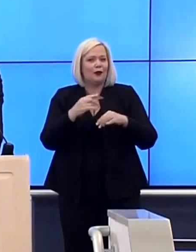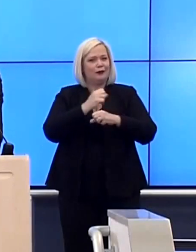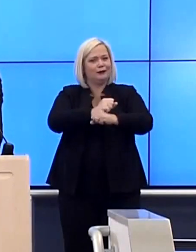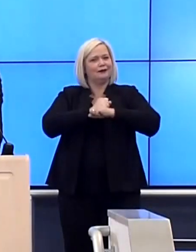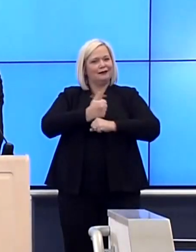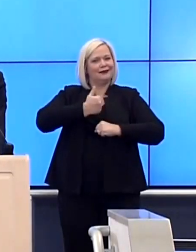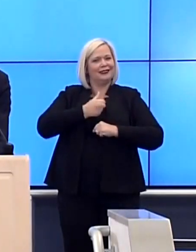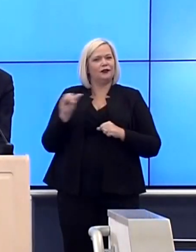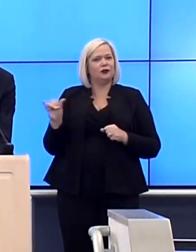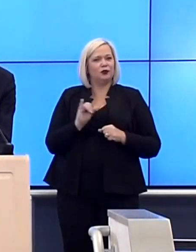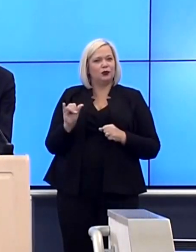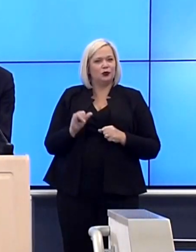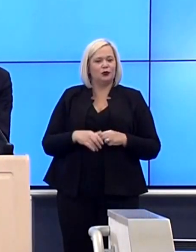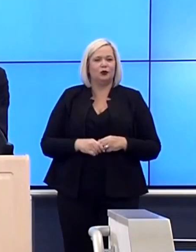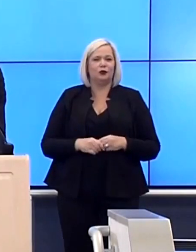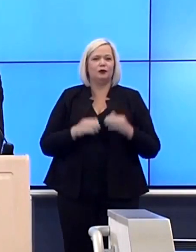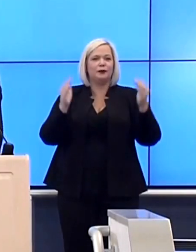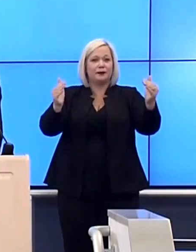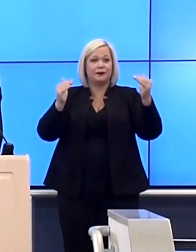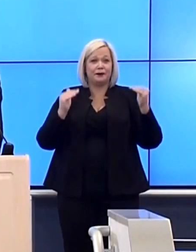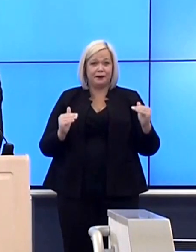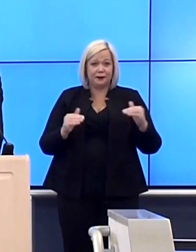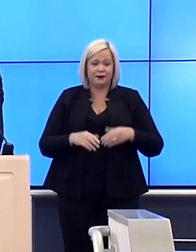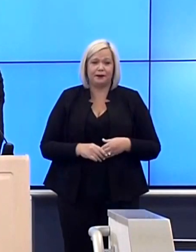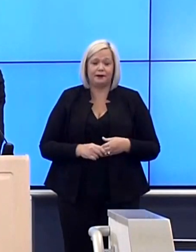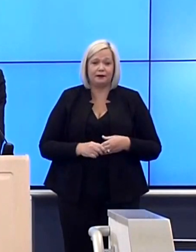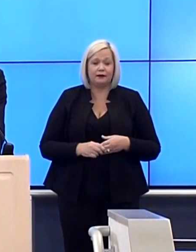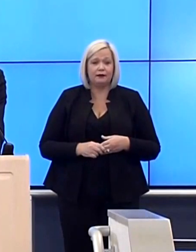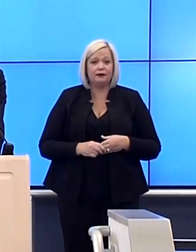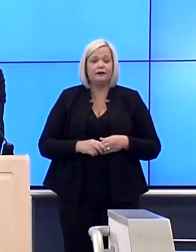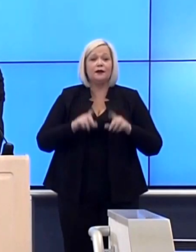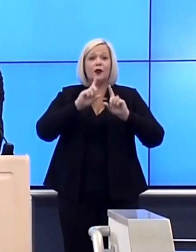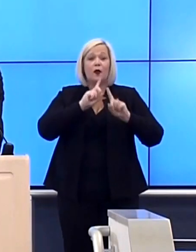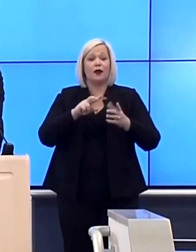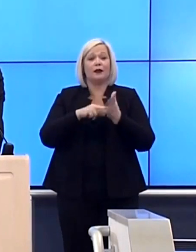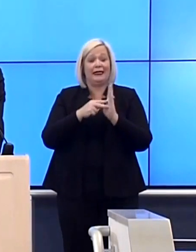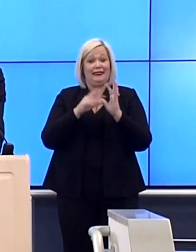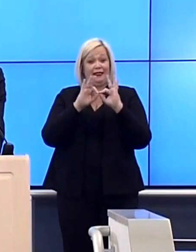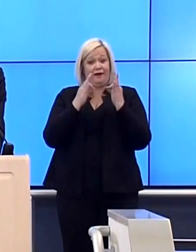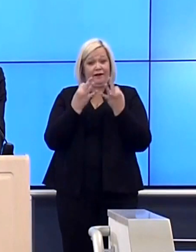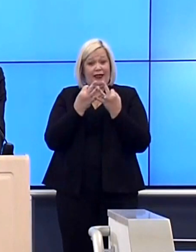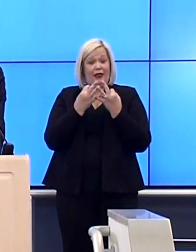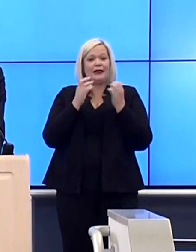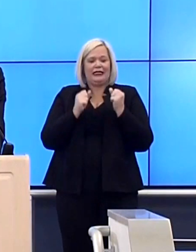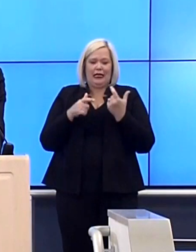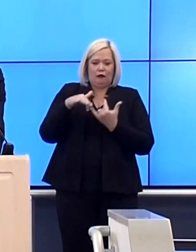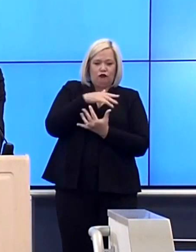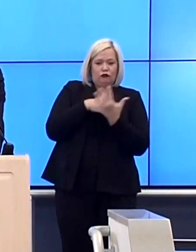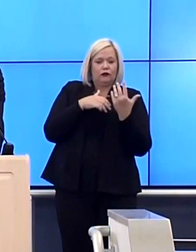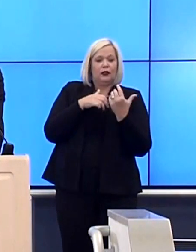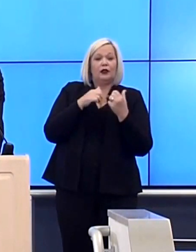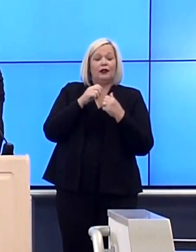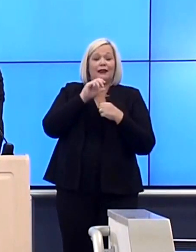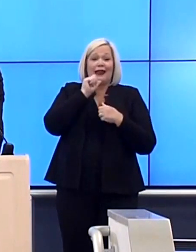LET ME NAME EIGHTRING, INSIDE OTHERS BUT THEY PROTECT THE WEAR OTHERS BUT THEY PROTECT THE WEAR WEARER. WEARER. SECOND, NEXT SLIDE PLEASE. SECOND, NEXT SLIDE PLEASE. THE ORDER ALLOWS A FAMILY TO